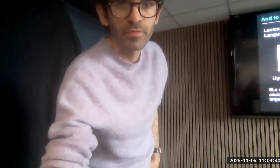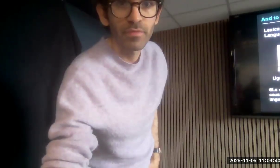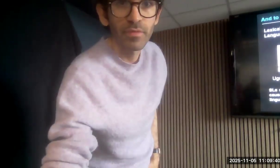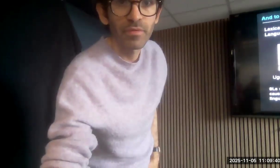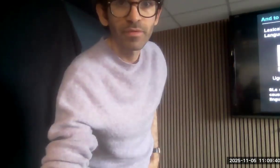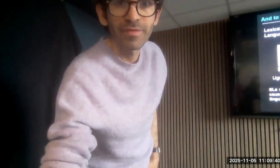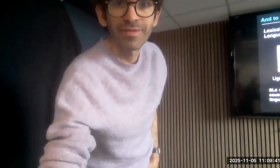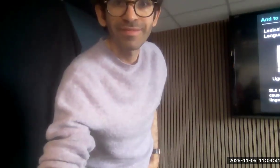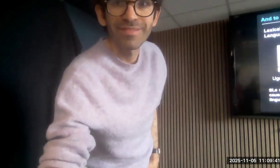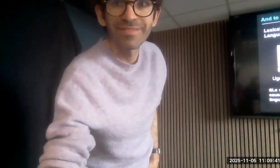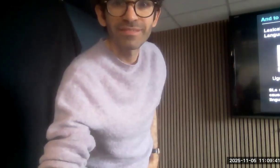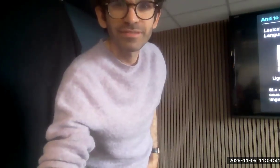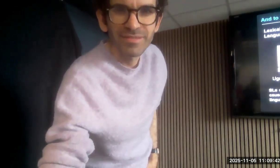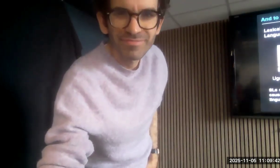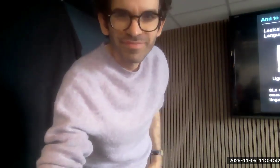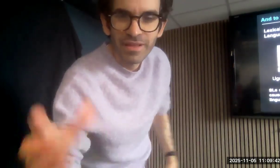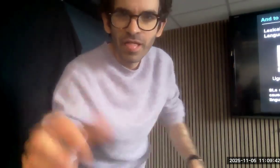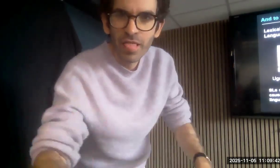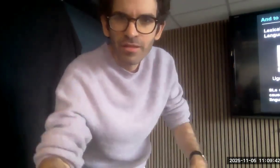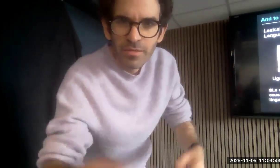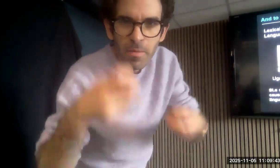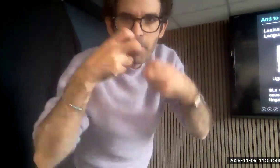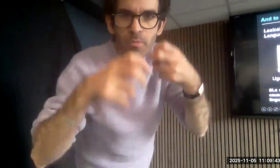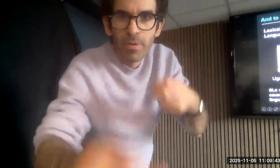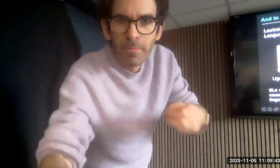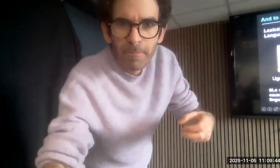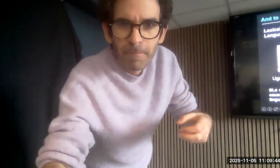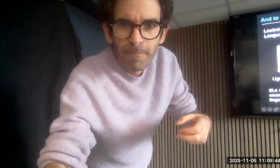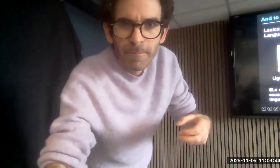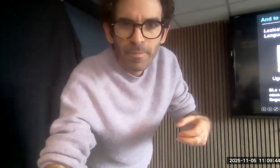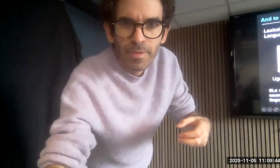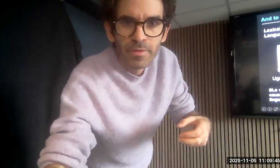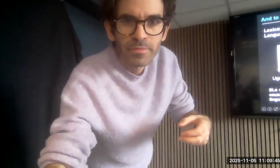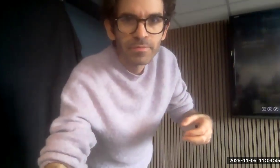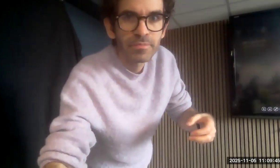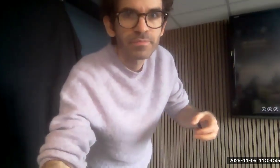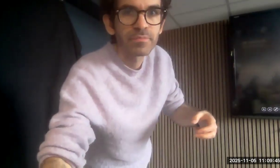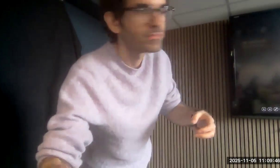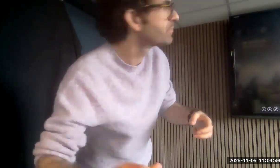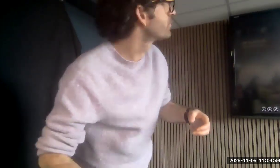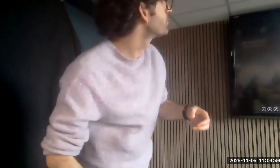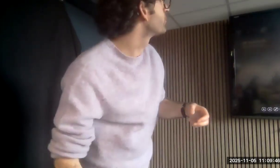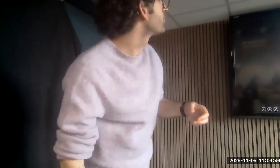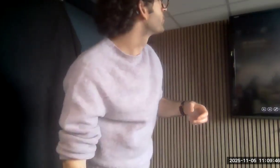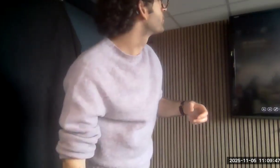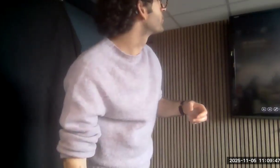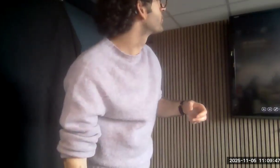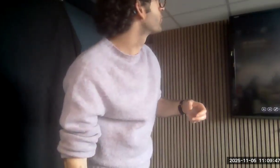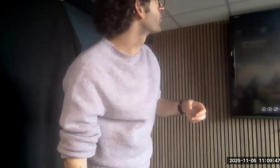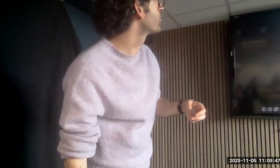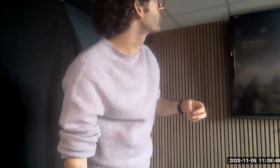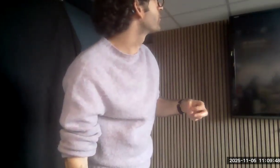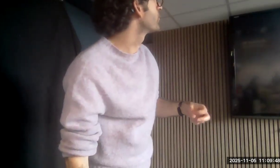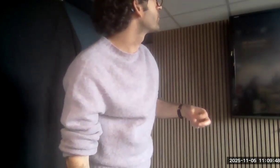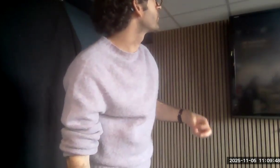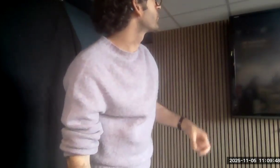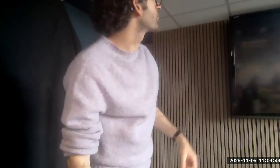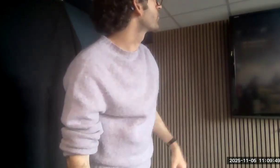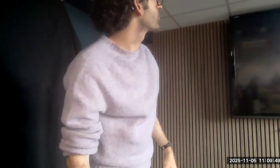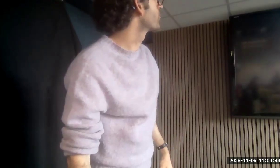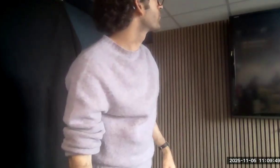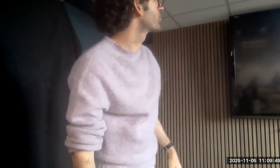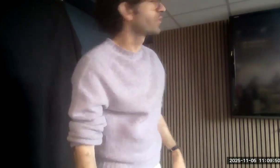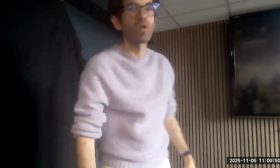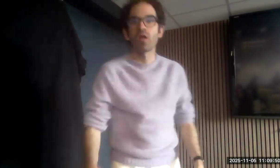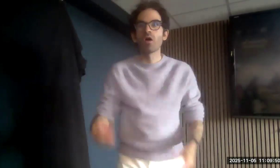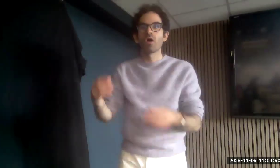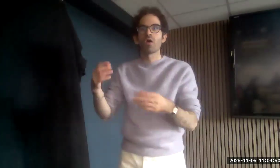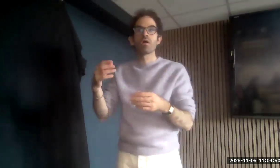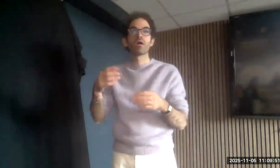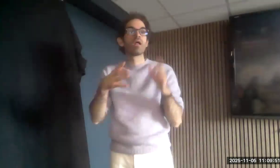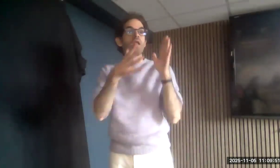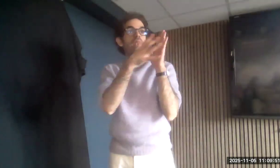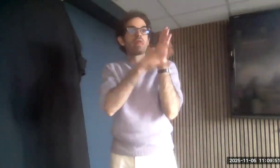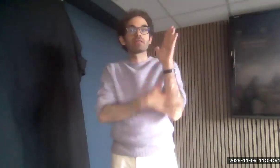The coffee gives me energy.